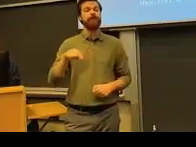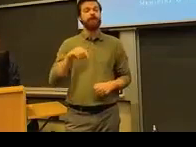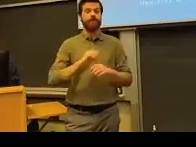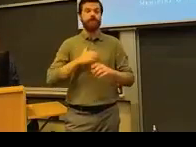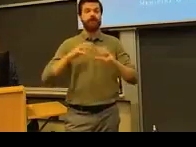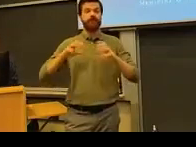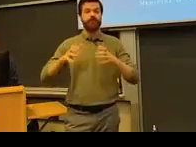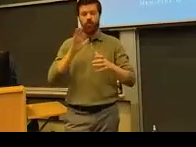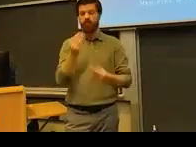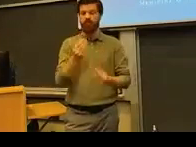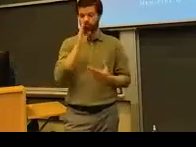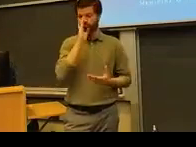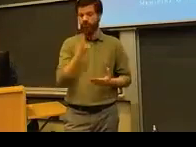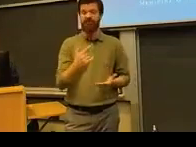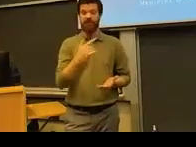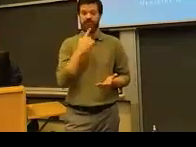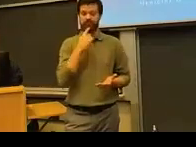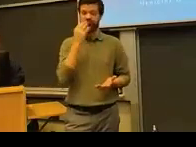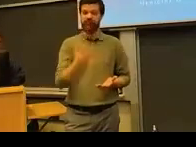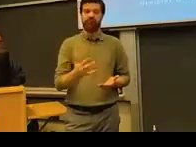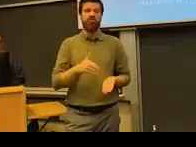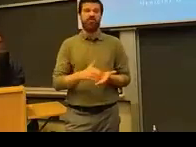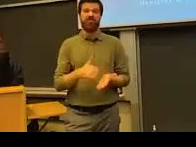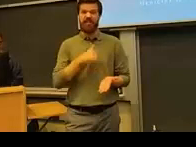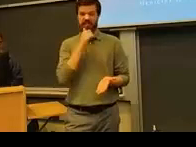will tell us directly that they feel they're often not well treated in the hospital they're